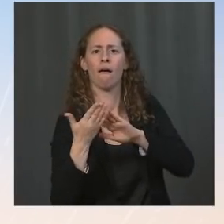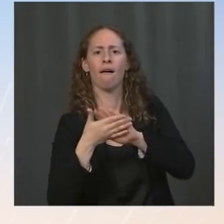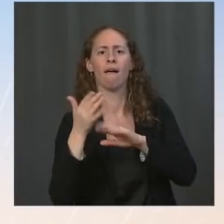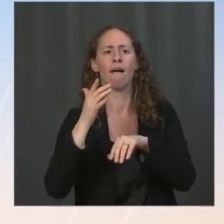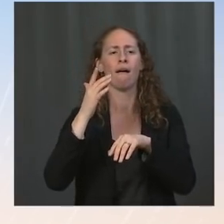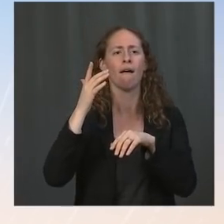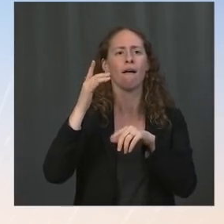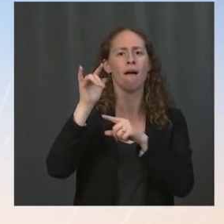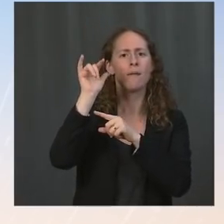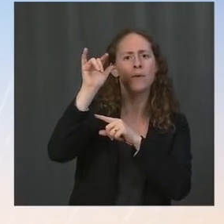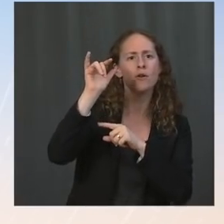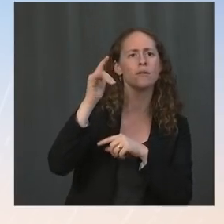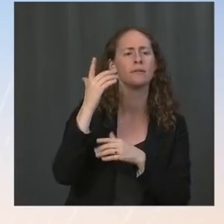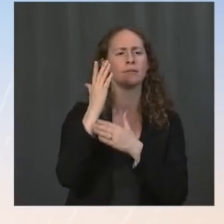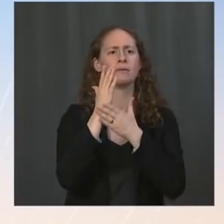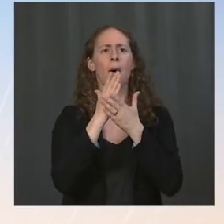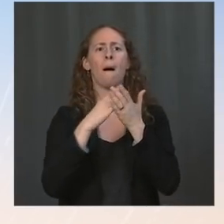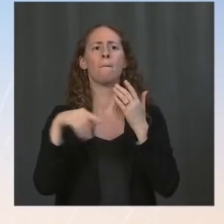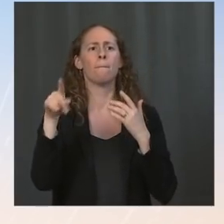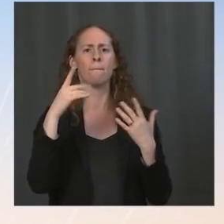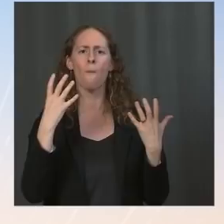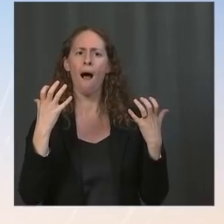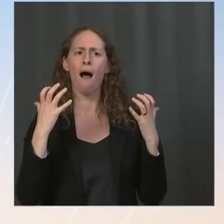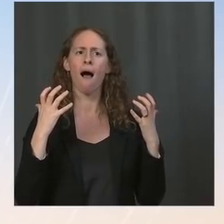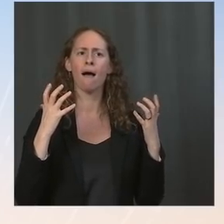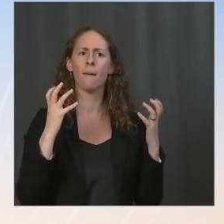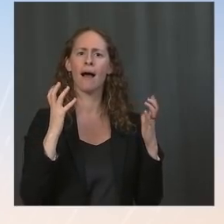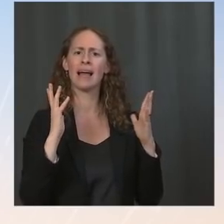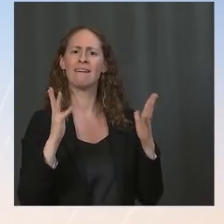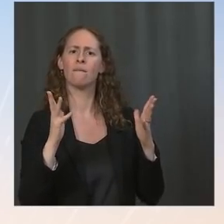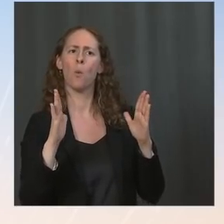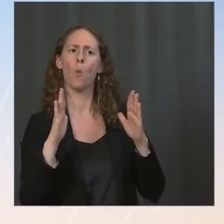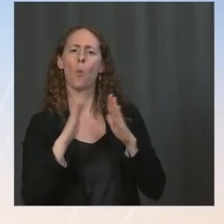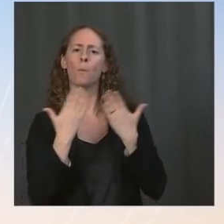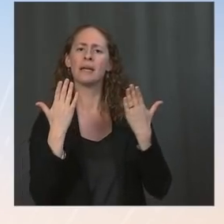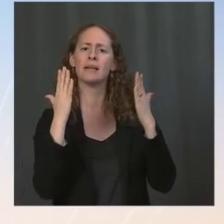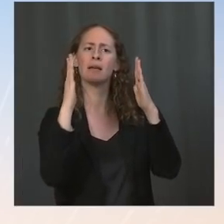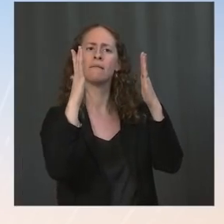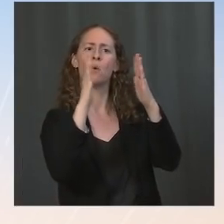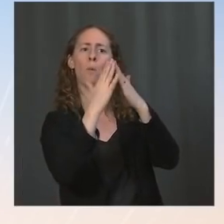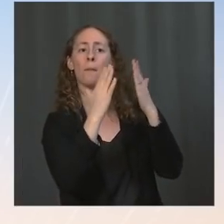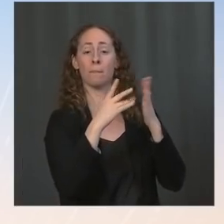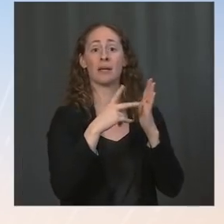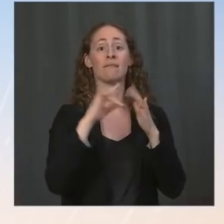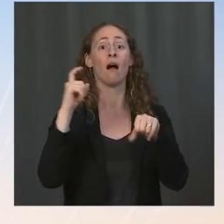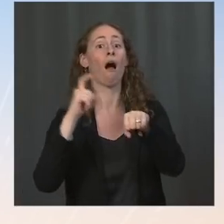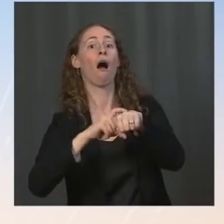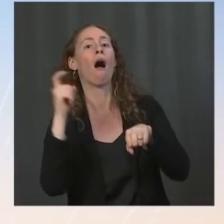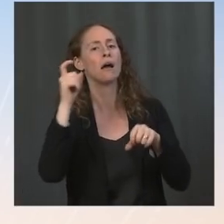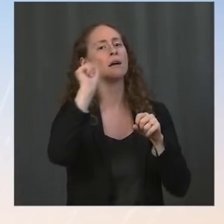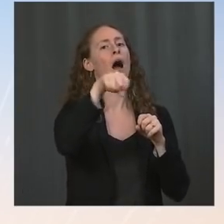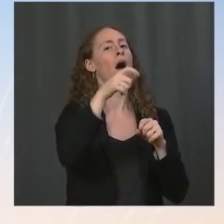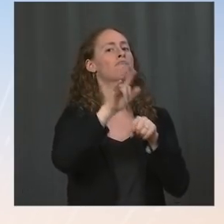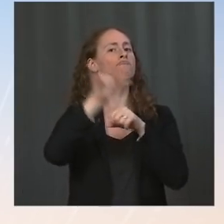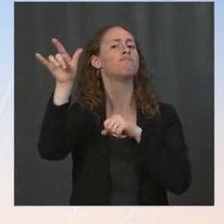to reopen the civilian airport and ensure that that is a mechanism. That is an area where there is mutual interest